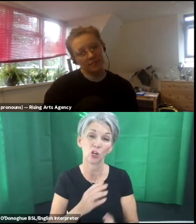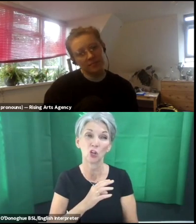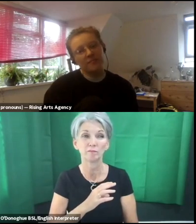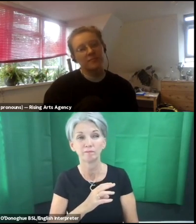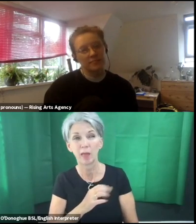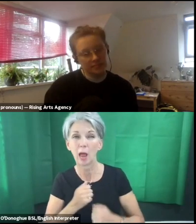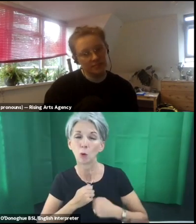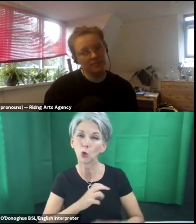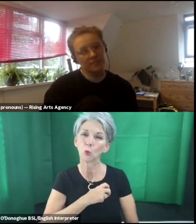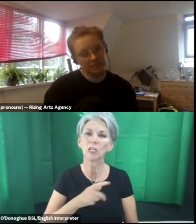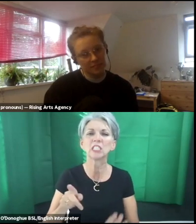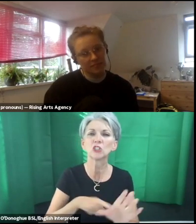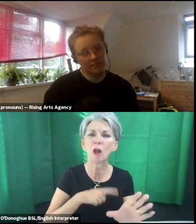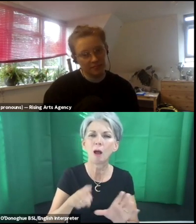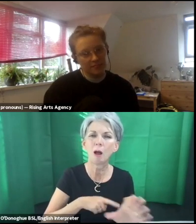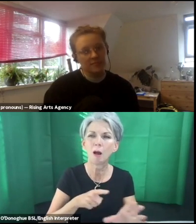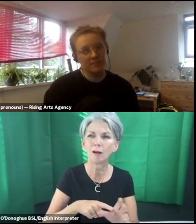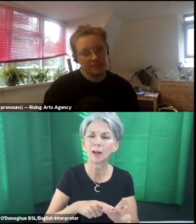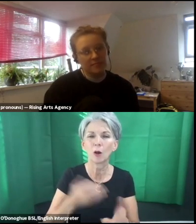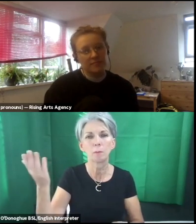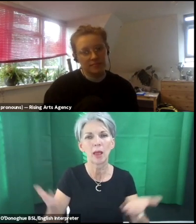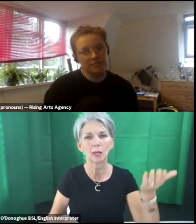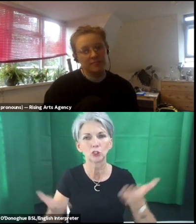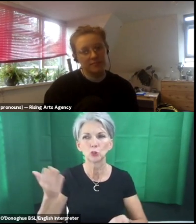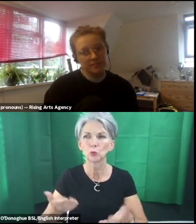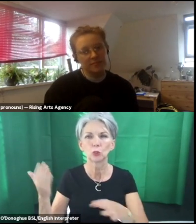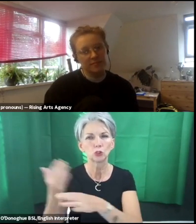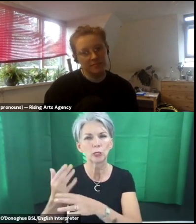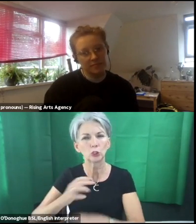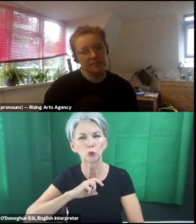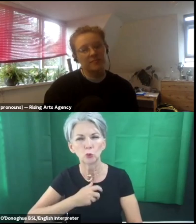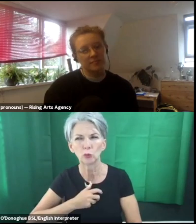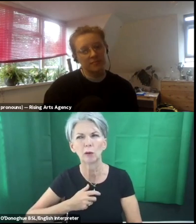I think, compared to your traditional trade unions, they probably do have a much older average age.